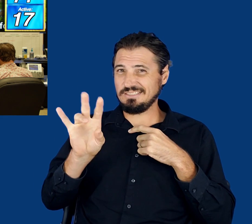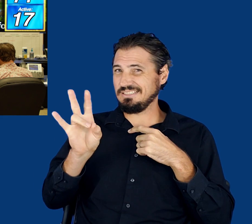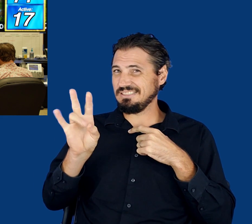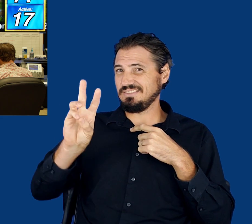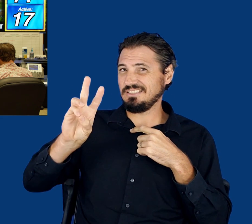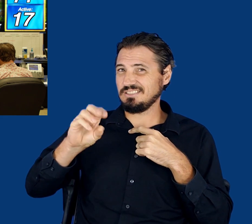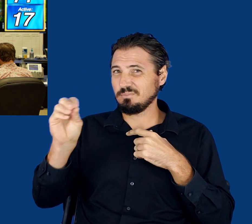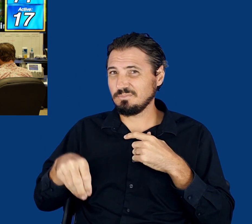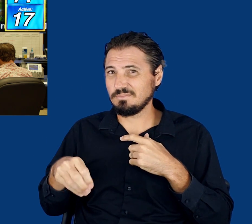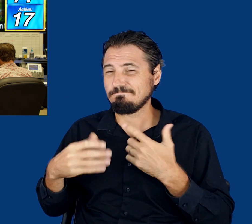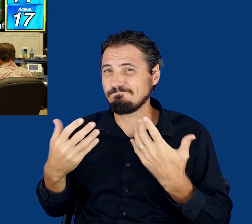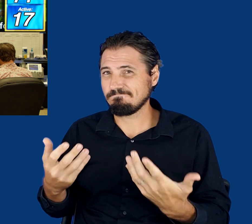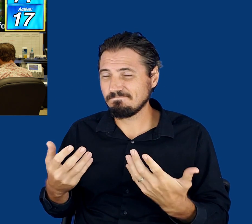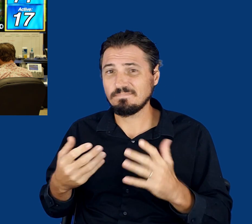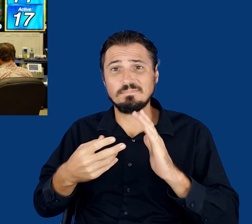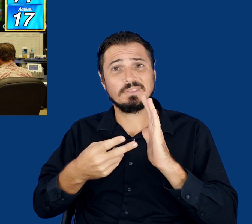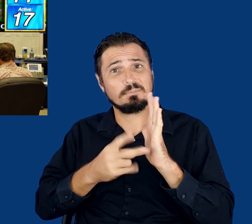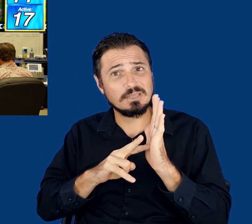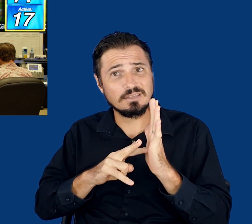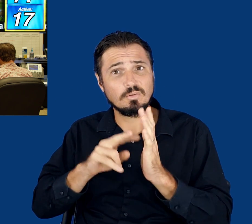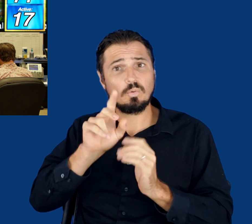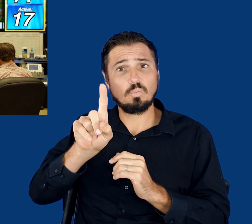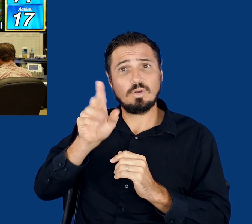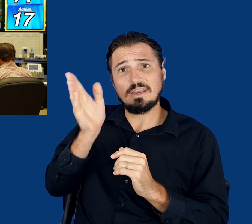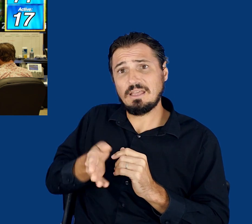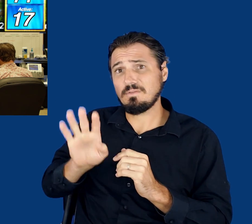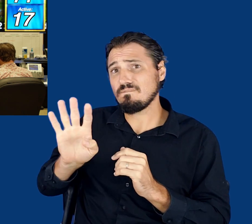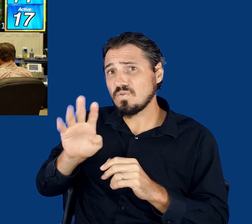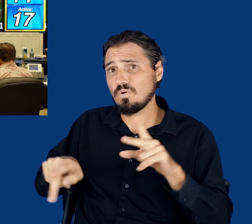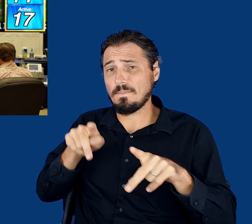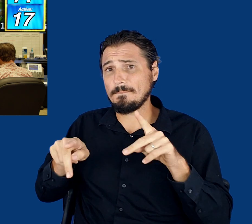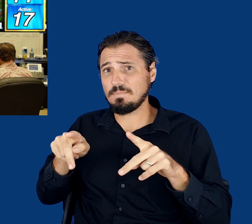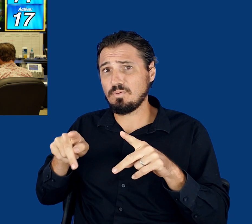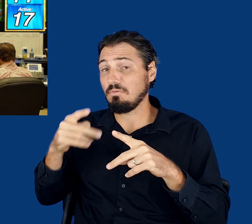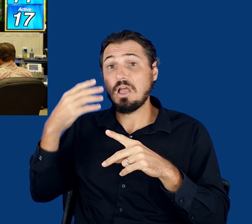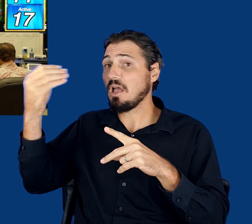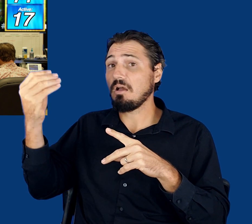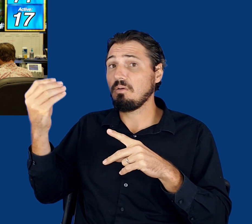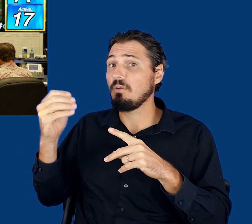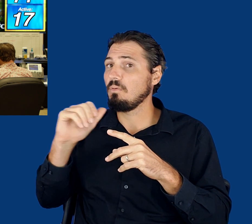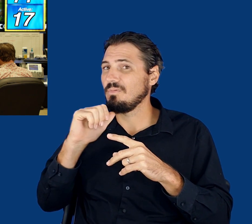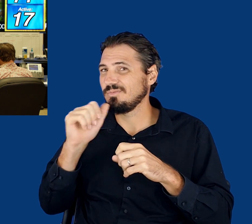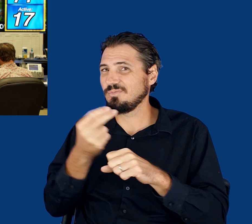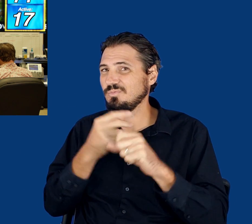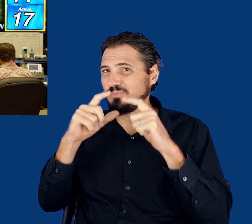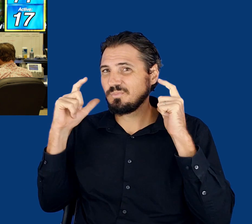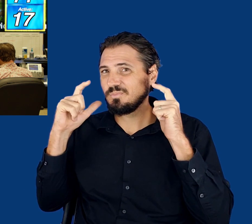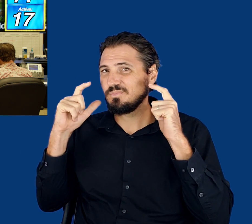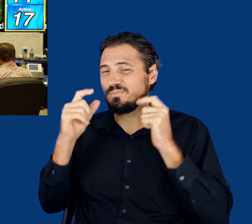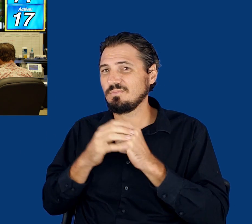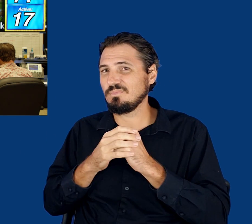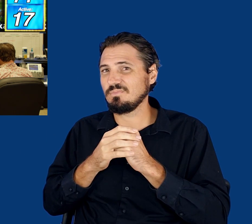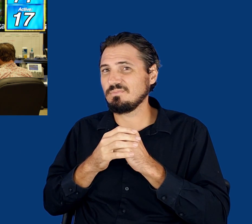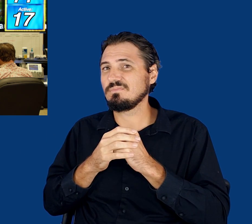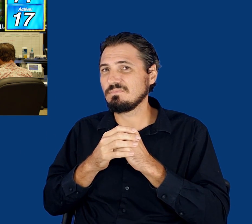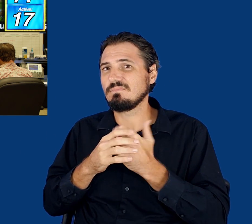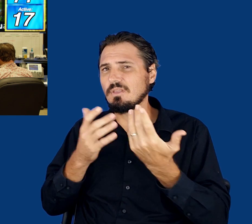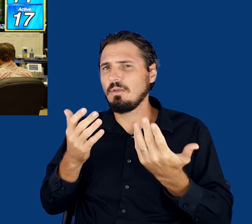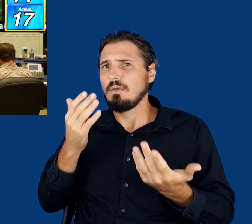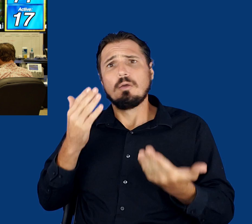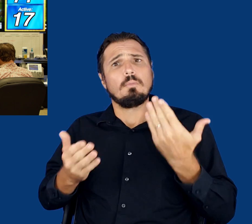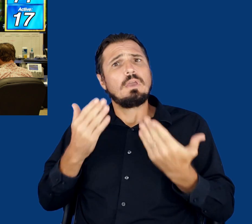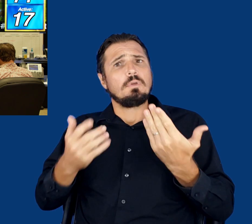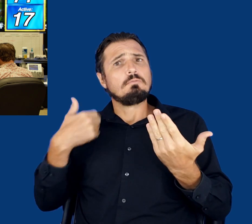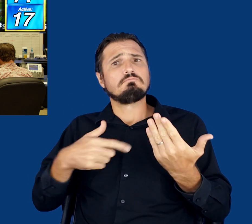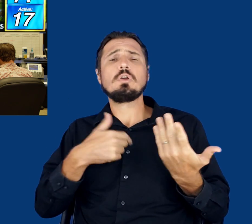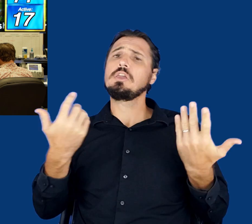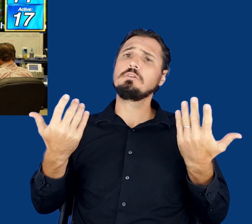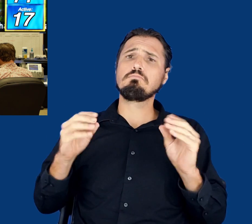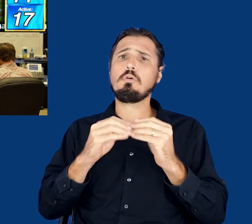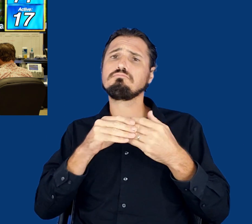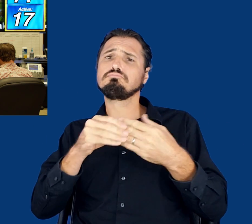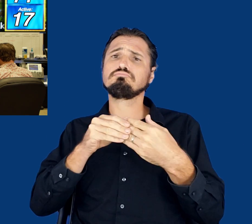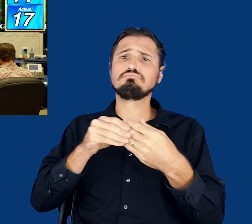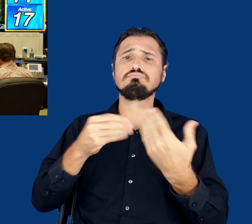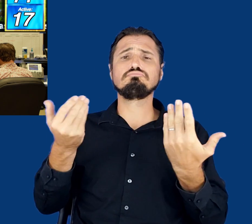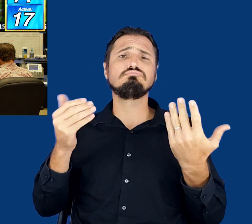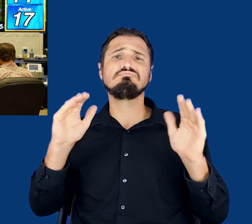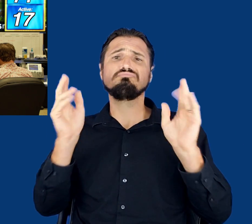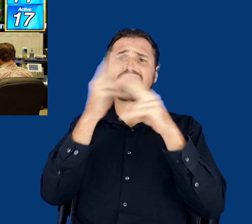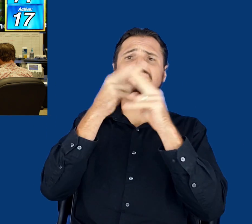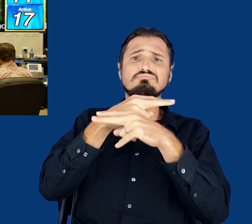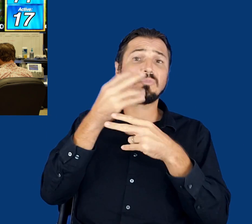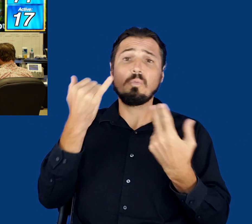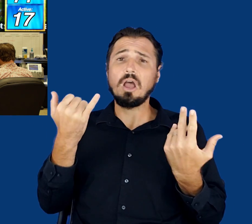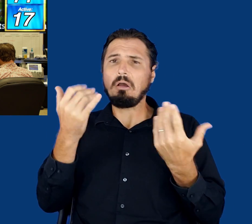That means one person out of four in public places was not wearing a mask. Perhaps we were, understandably, less careful because our infection numbers were so low. Unfortunately, that is no